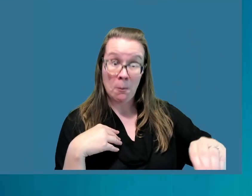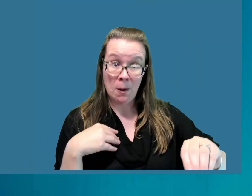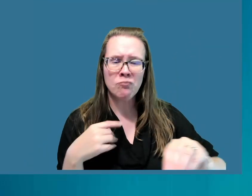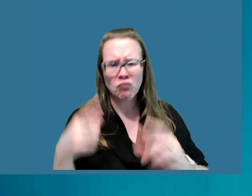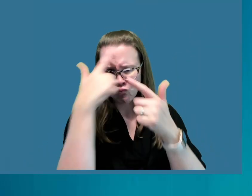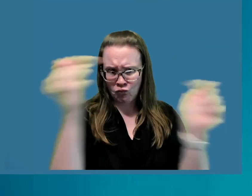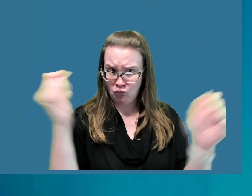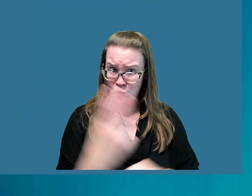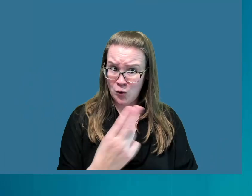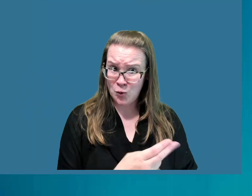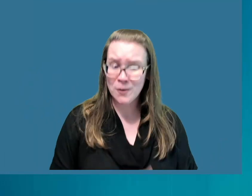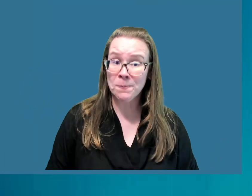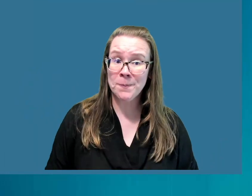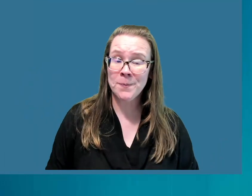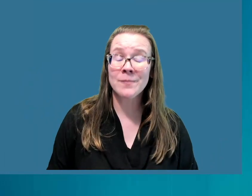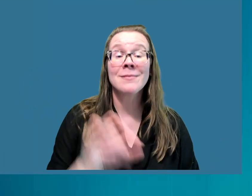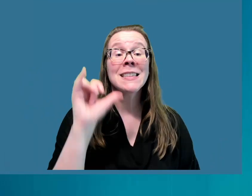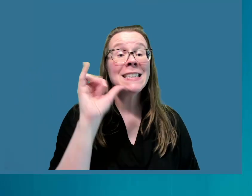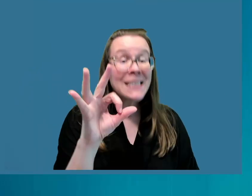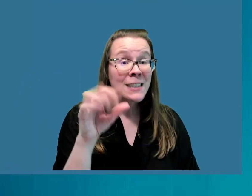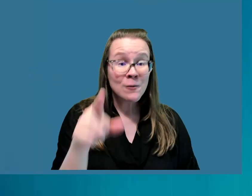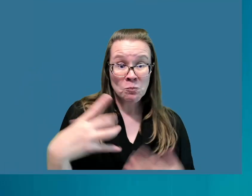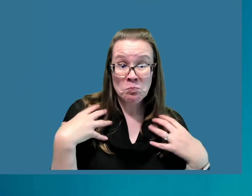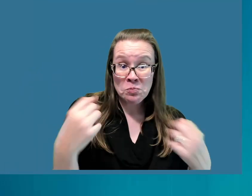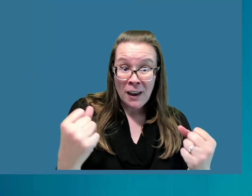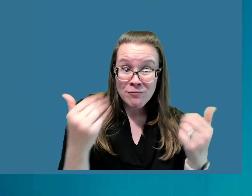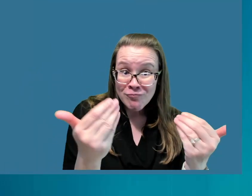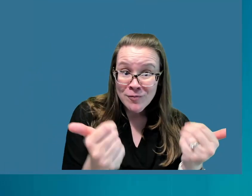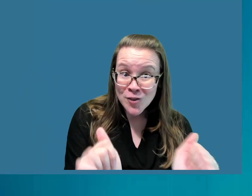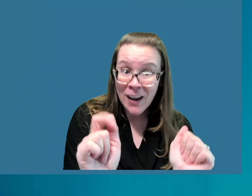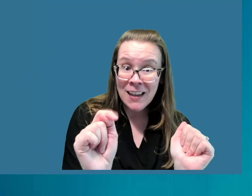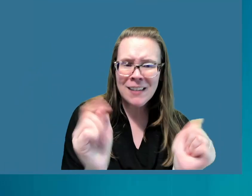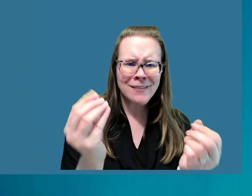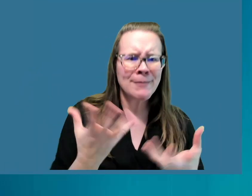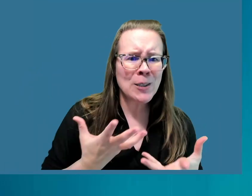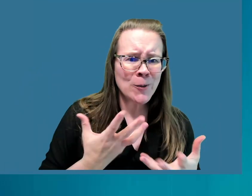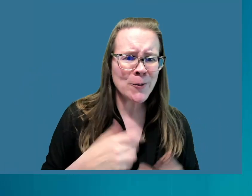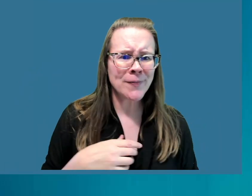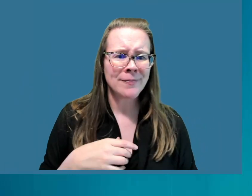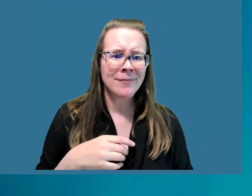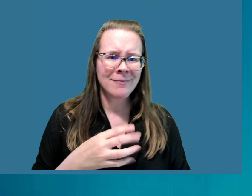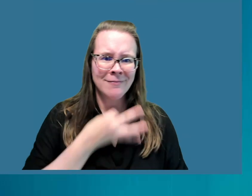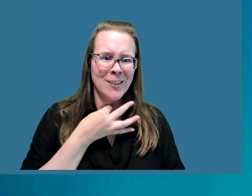If you're a brave and you actually make these cookies, let me know how it went! Um, and if you have any questions also leave me